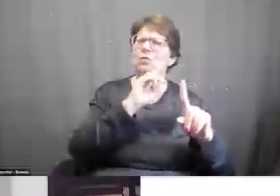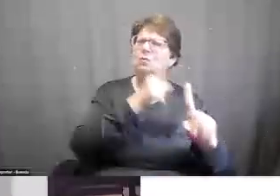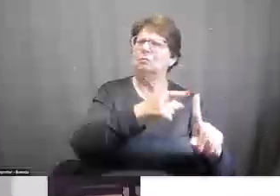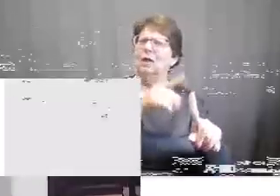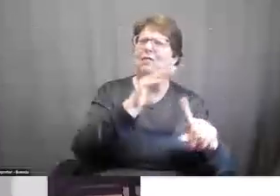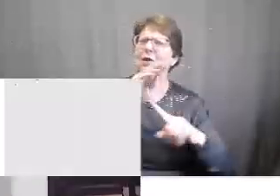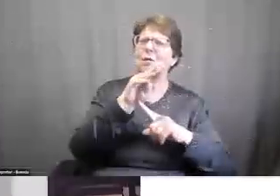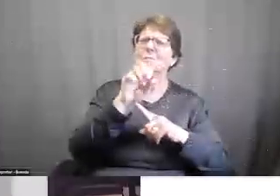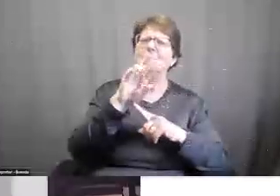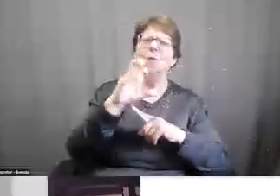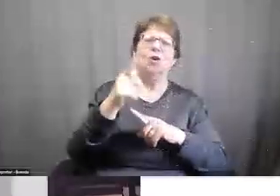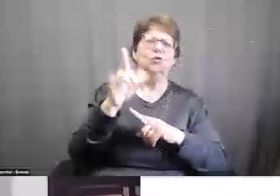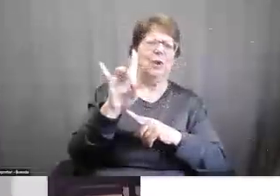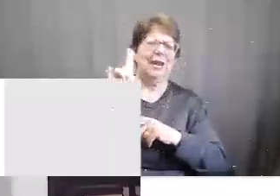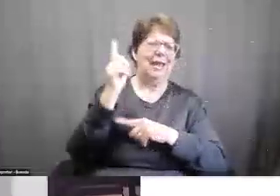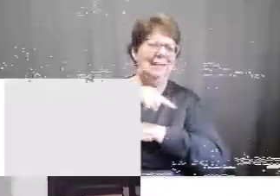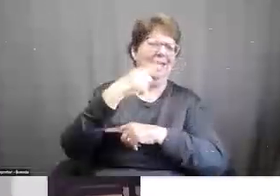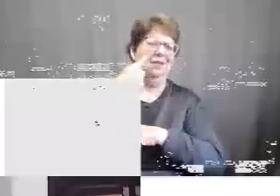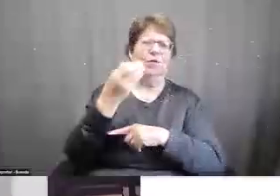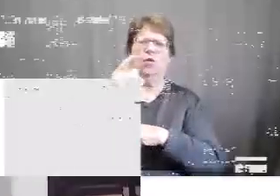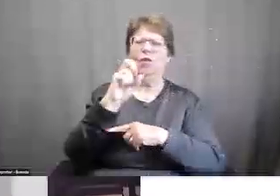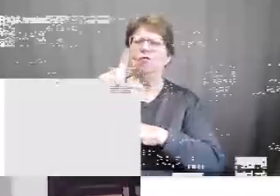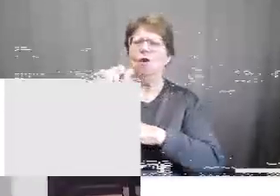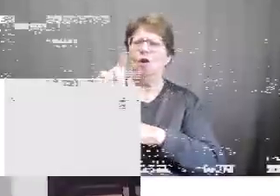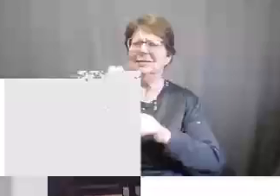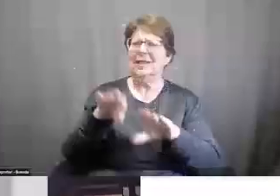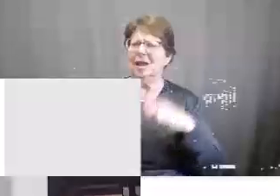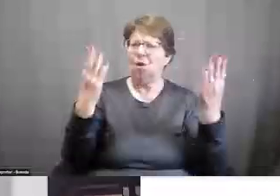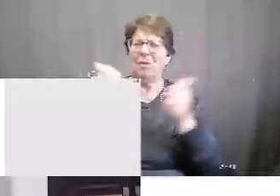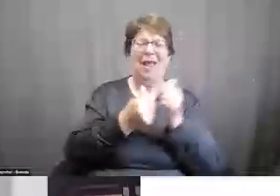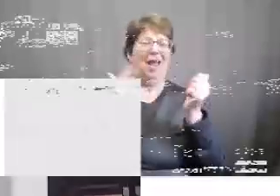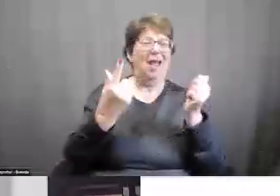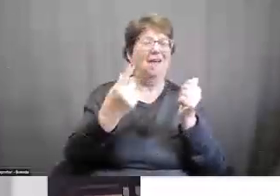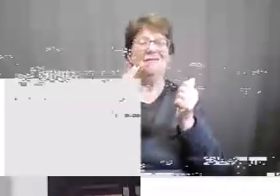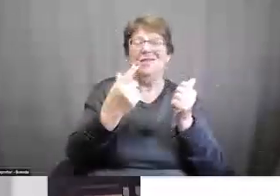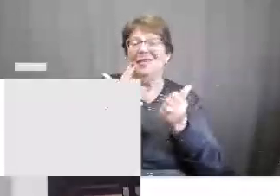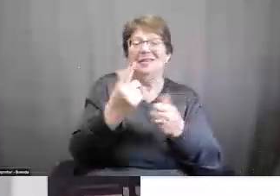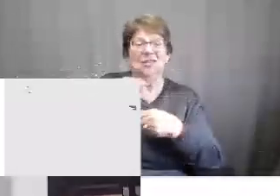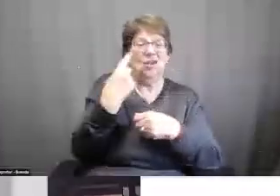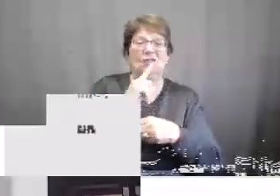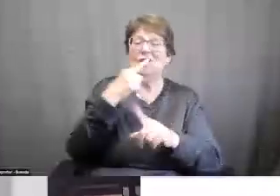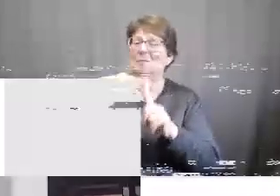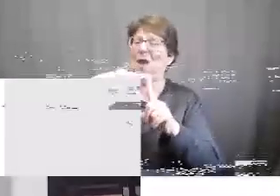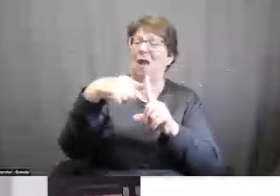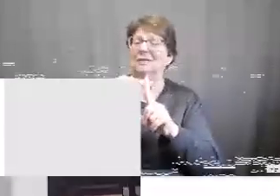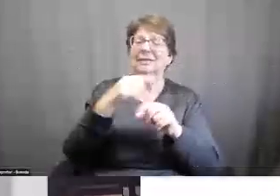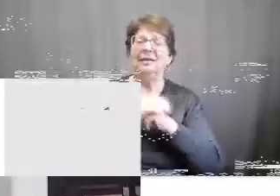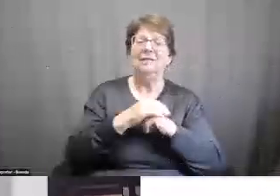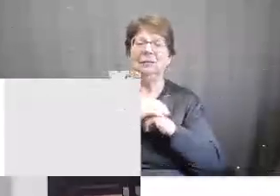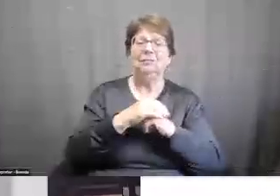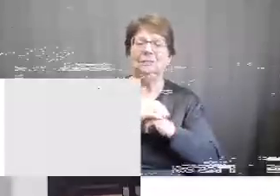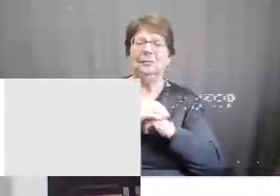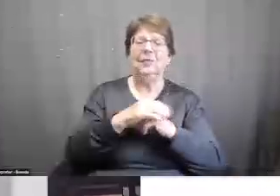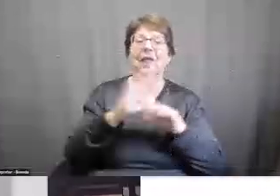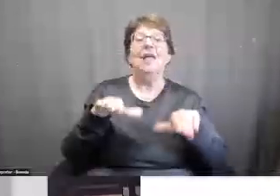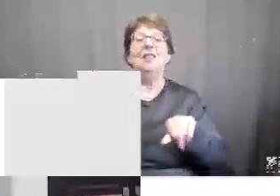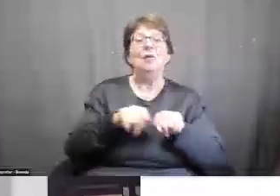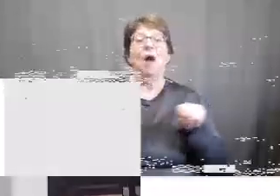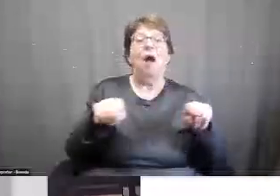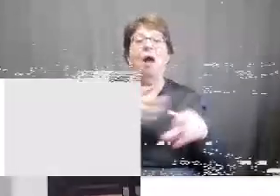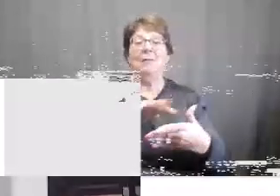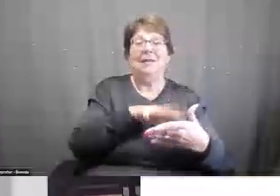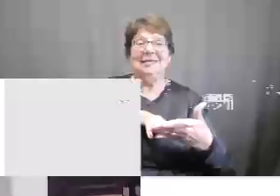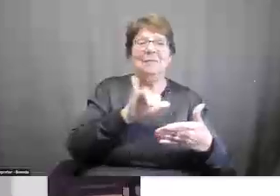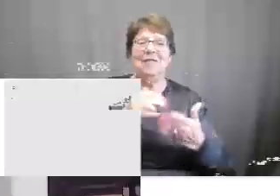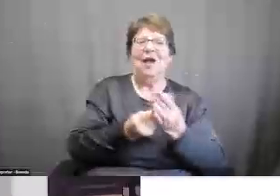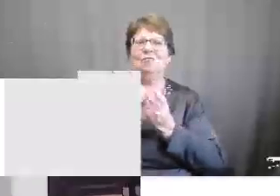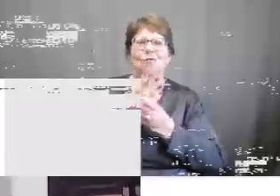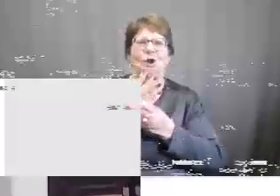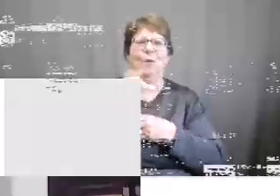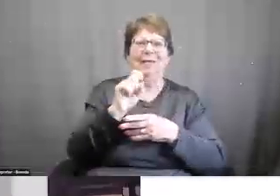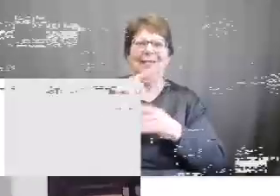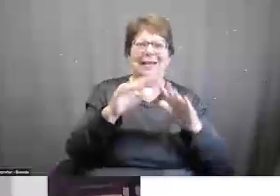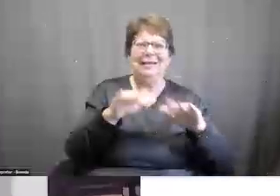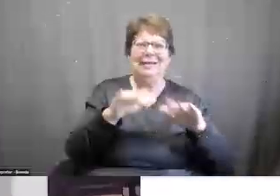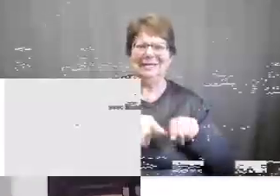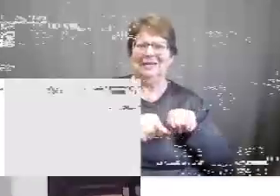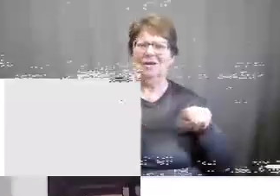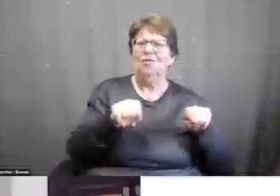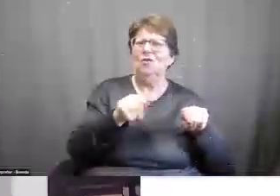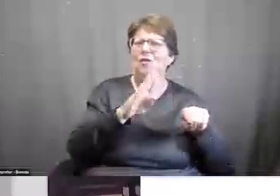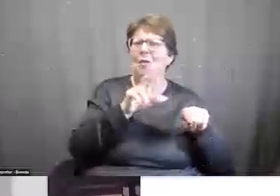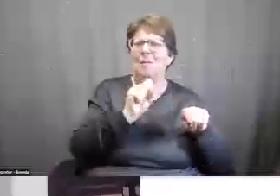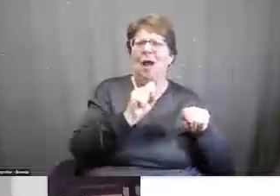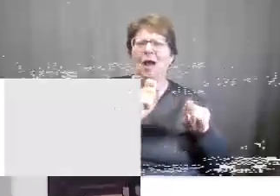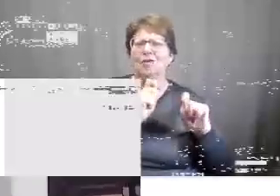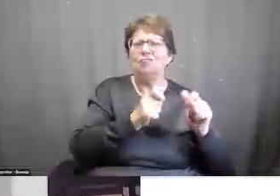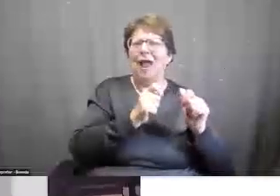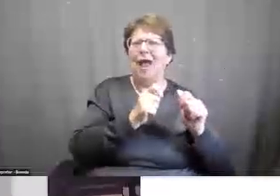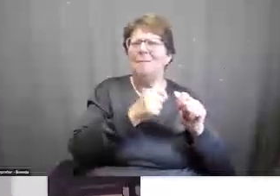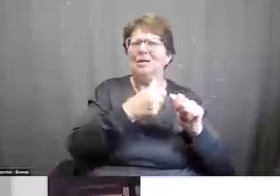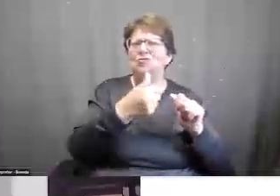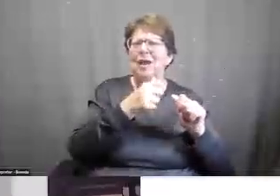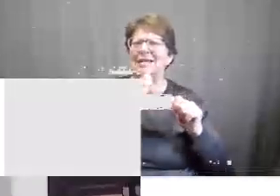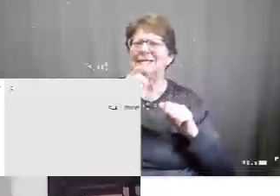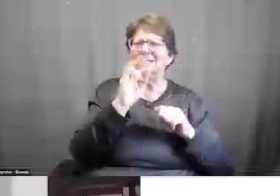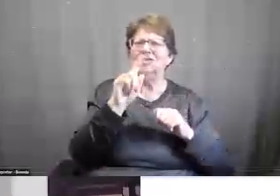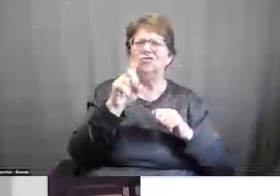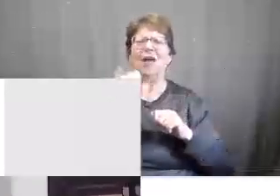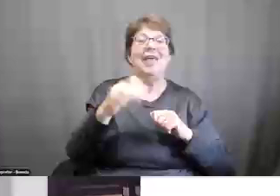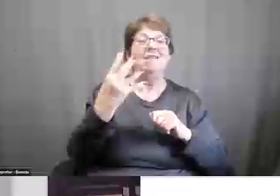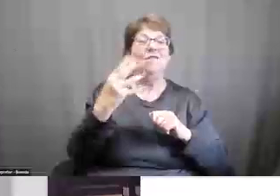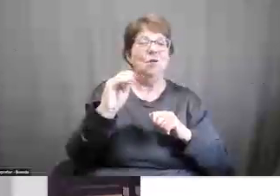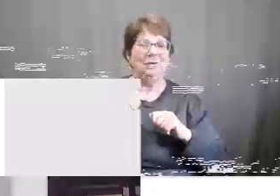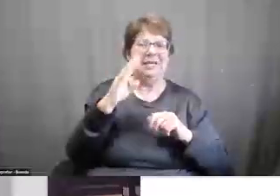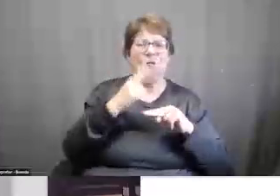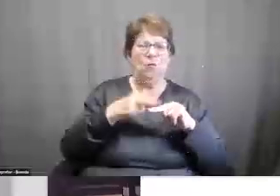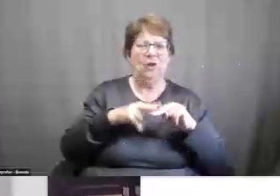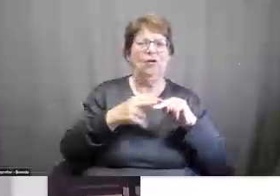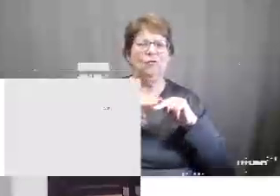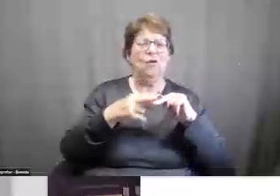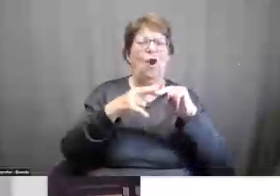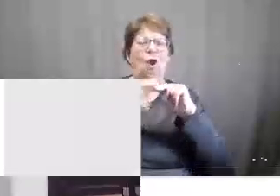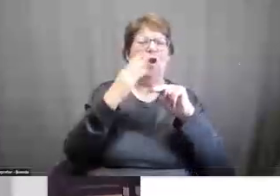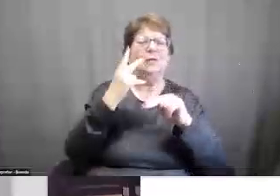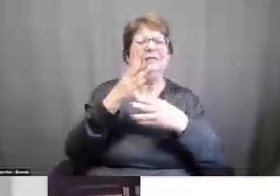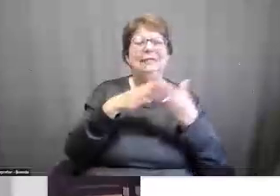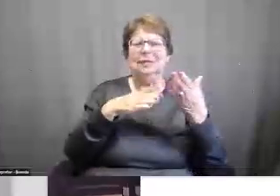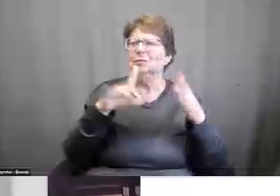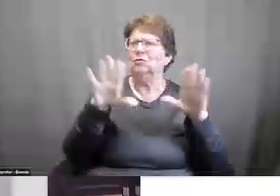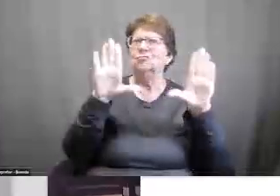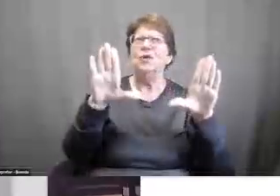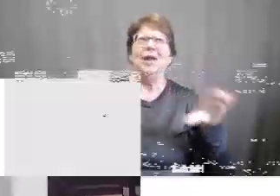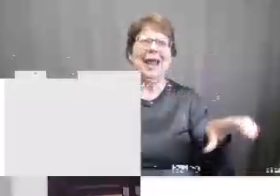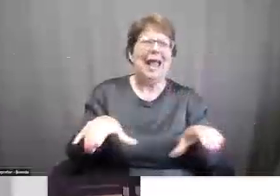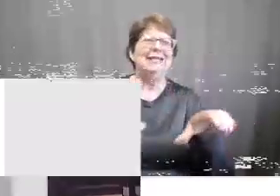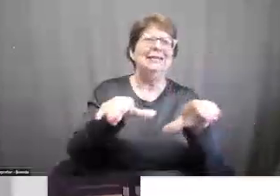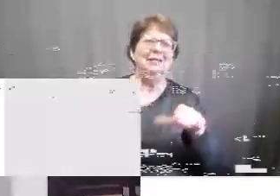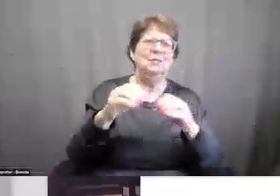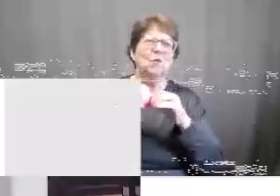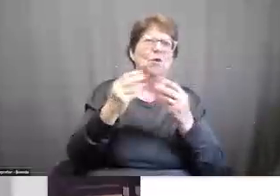Boardroom: For the Cross Lake opening, everything is looking very positive there, and I'll also just note, towards the bottom of the table, that growing list under our bus rapid transit stride. You see that 4%? That's going to grow here over time, and we're going to see some really great activity and some more groundbreakings coming our way.